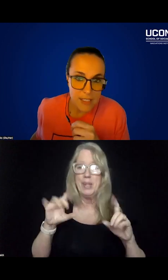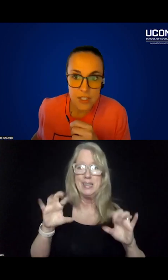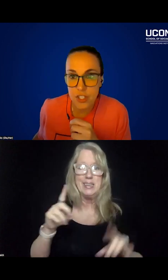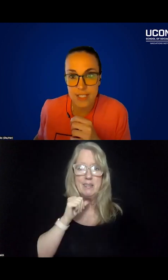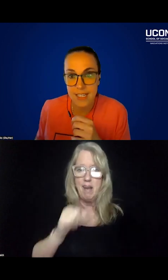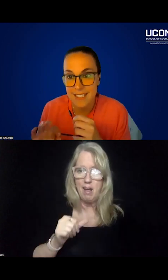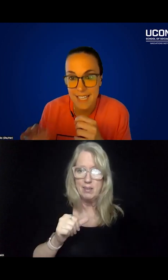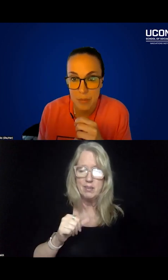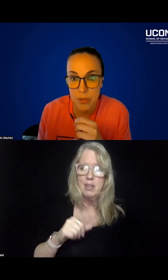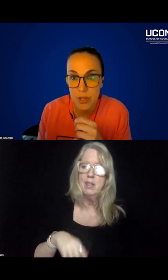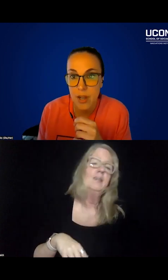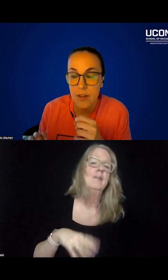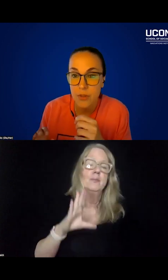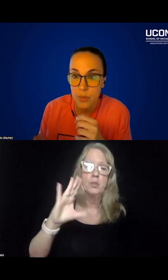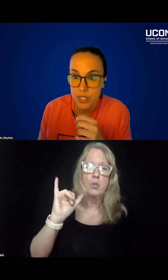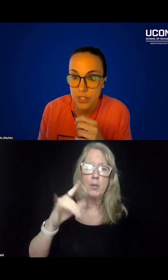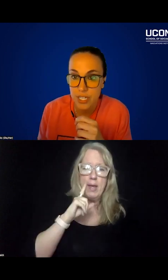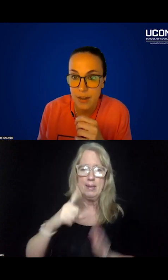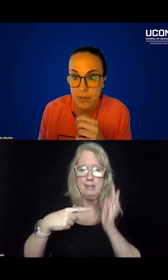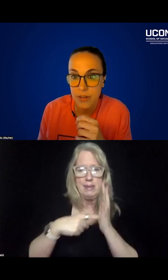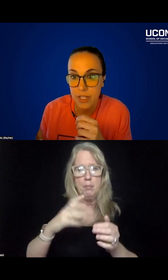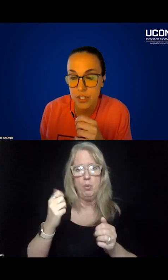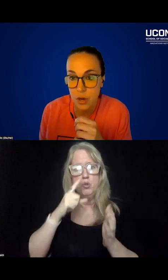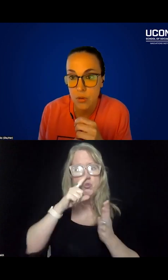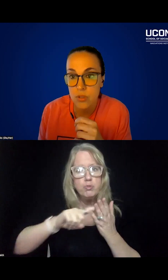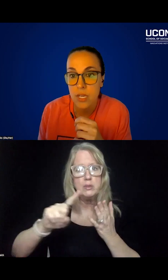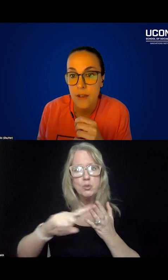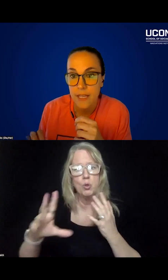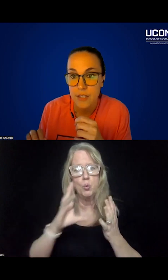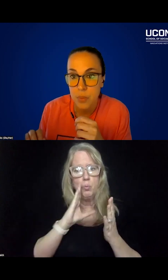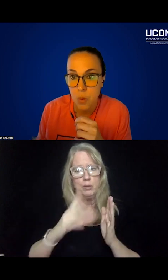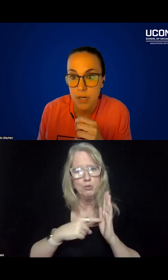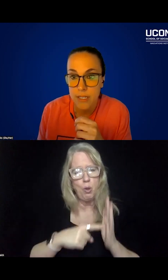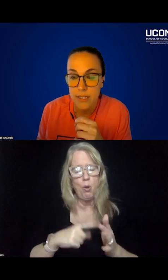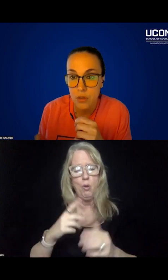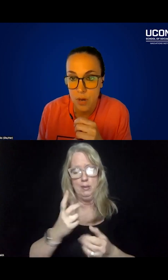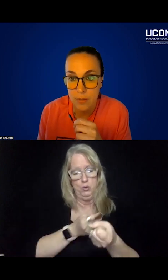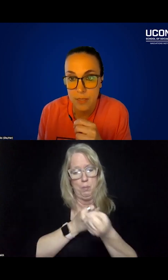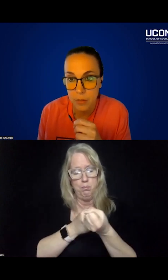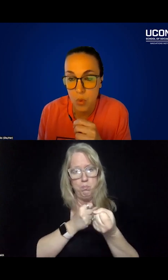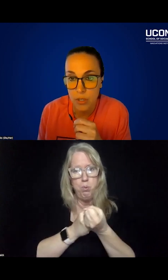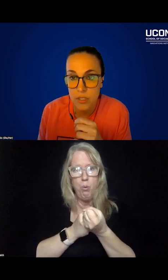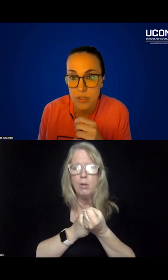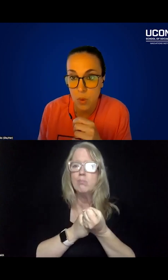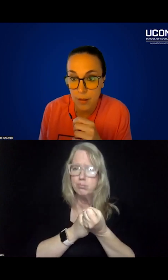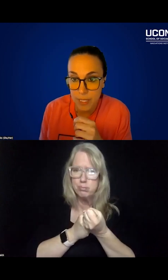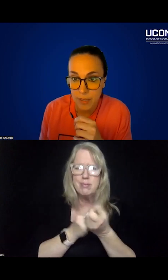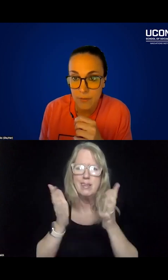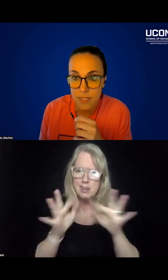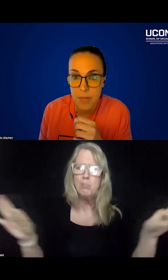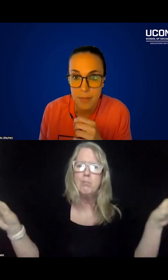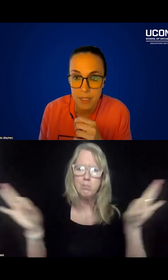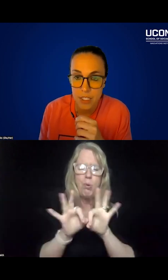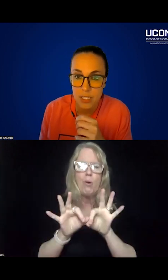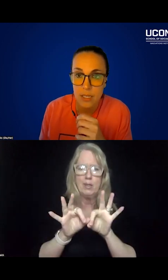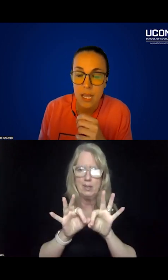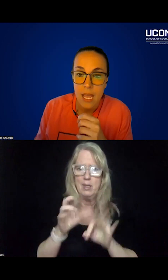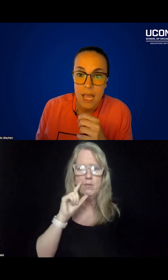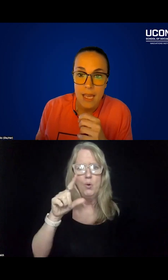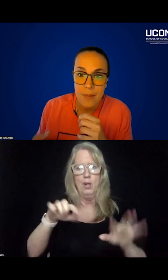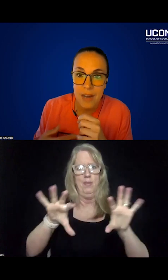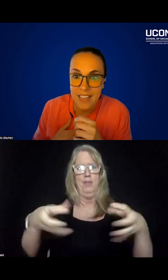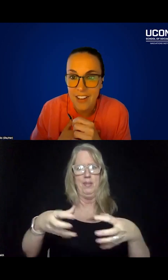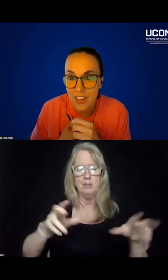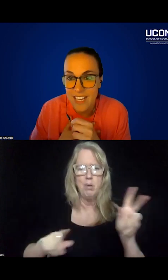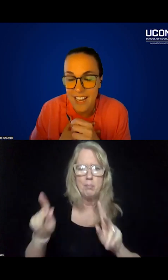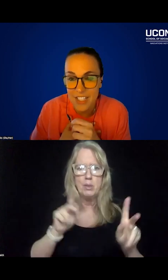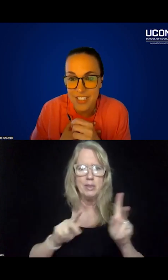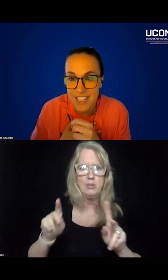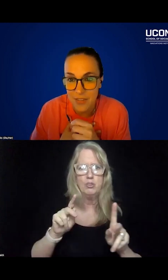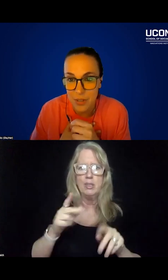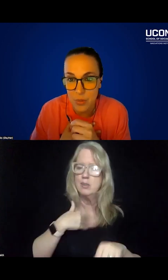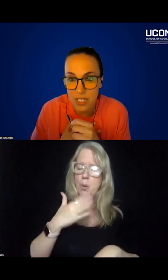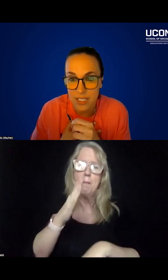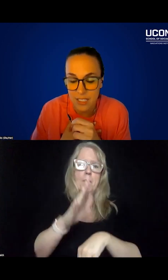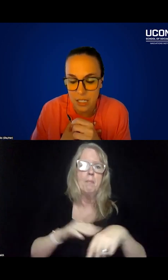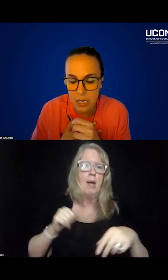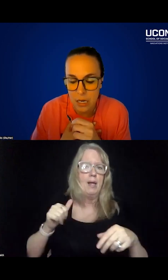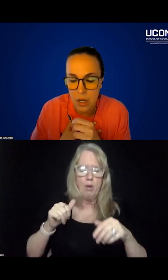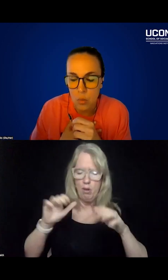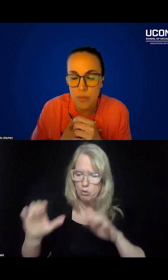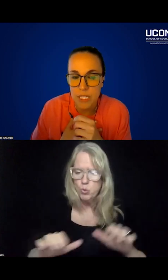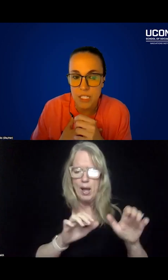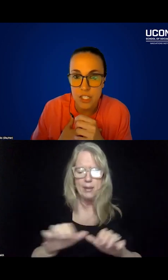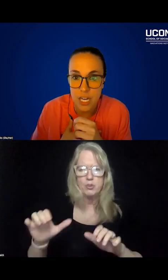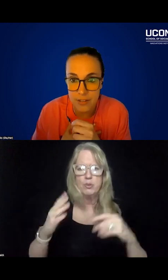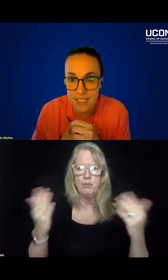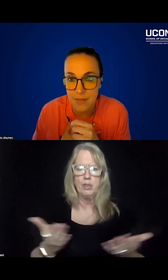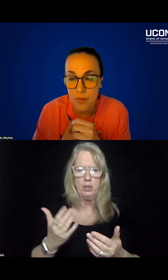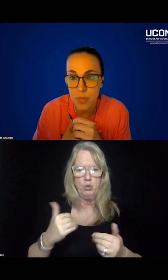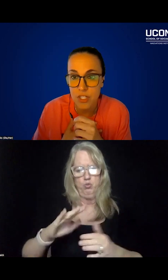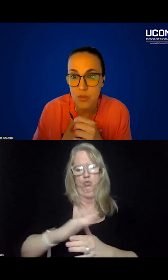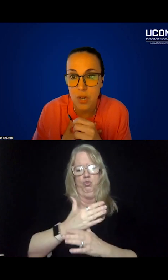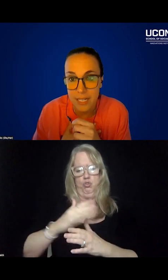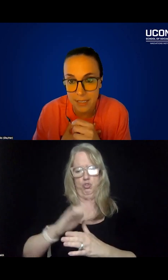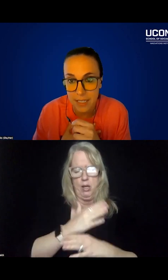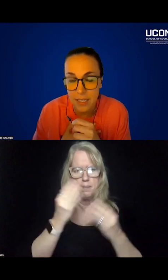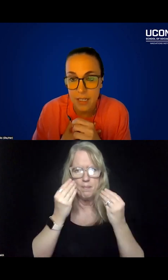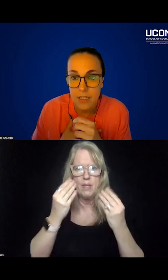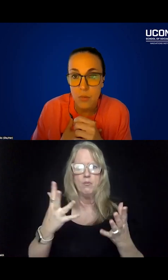THIS IS JUST SHOWING HOW IMPORTANT THIS IS . MY CALL TO ACTION WOULD BE TO SHARE THIS WIDELY.